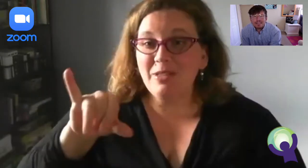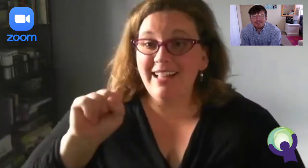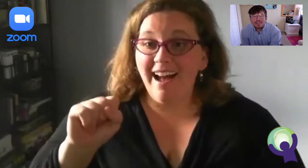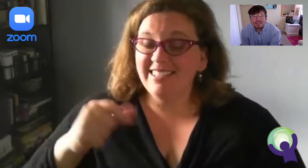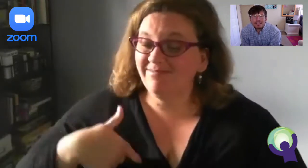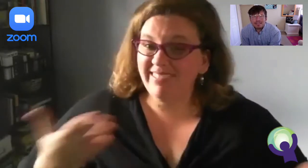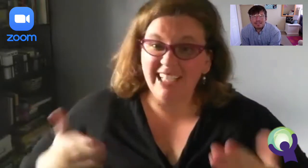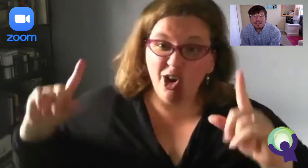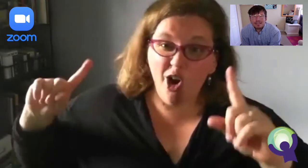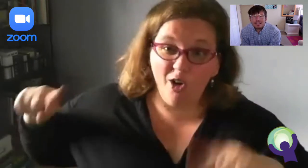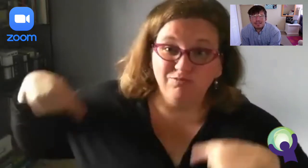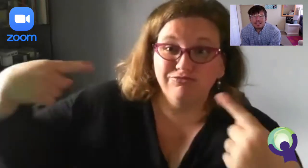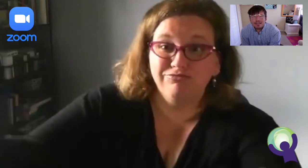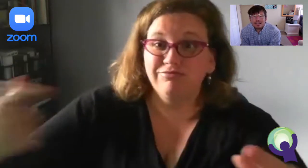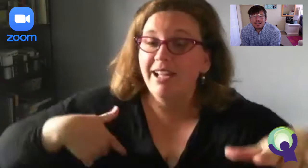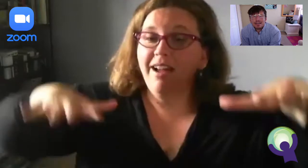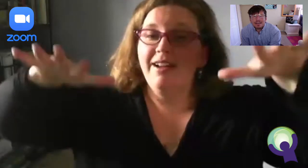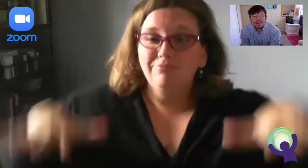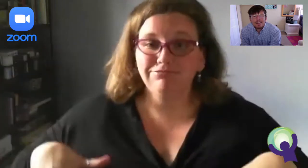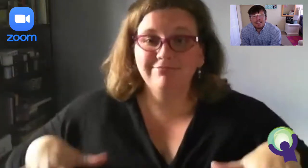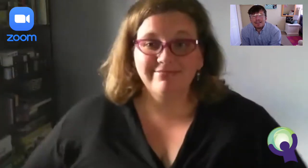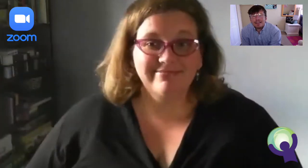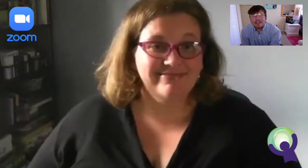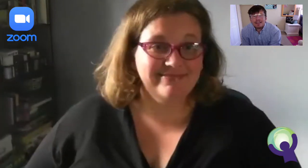So I moved to Wisconsin and I've been here ever since.